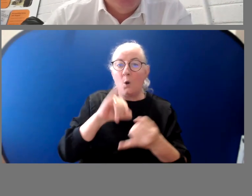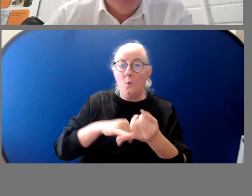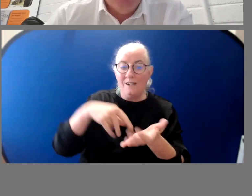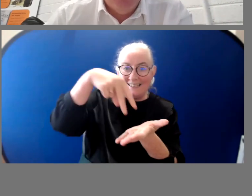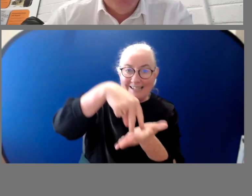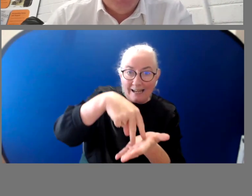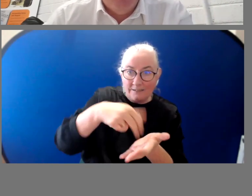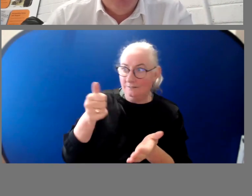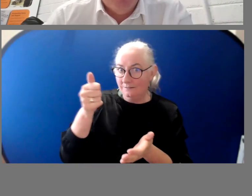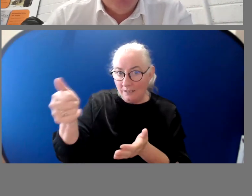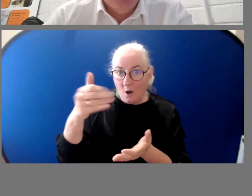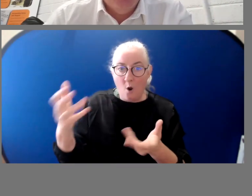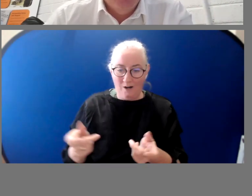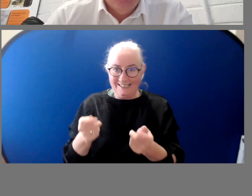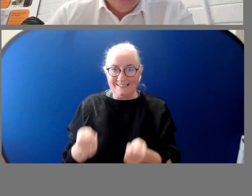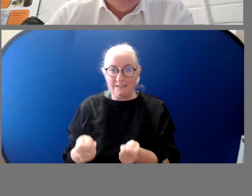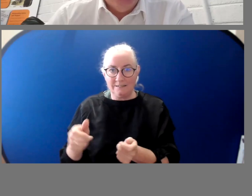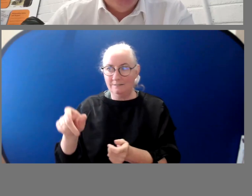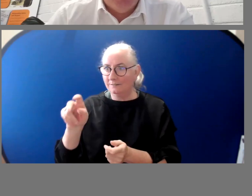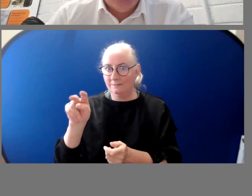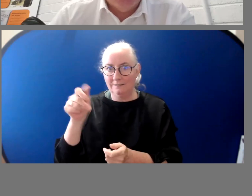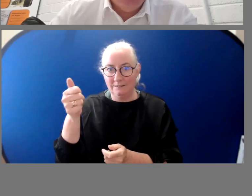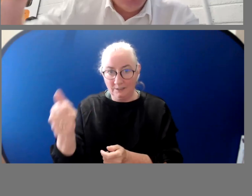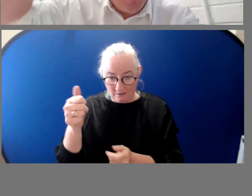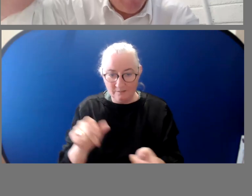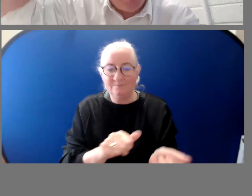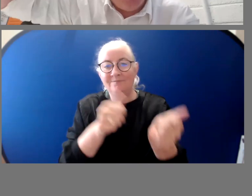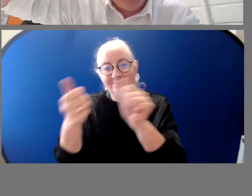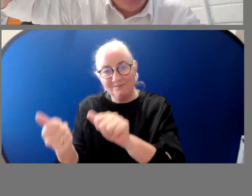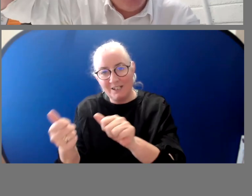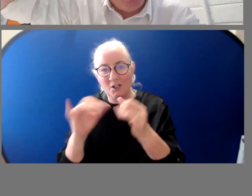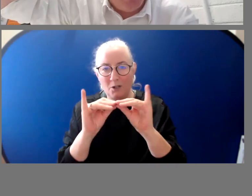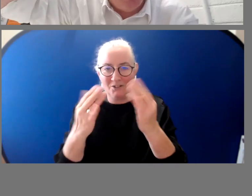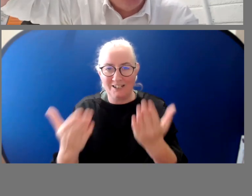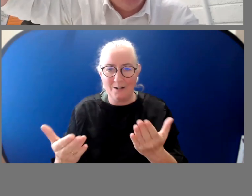again a really good example of Universal Design is think about shelter so have a shelter or some sort